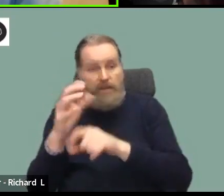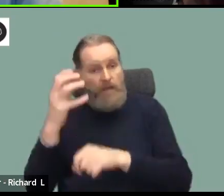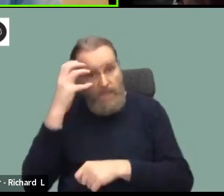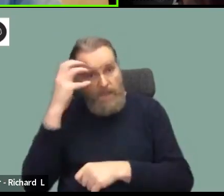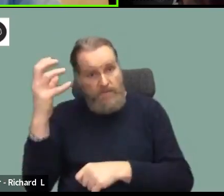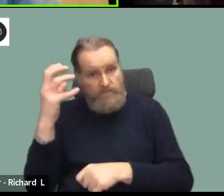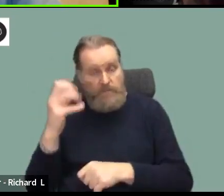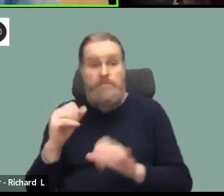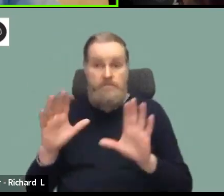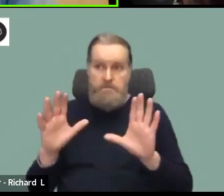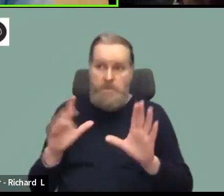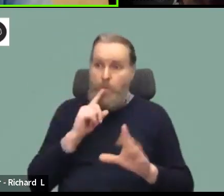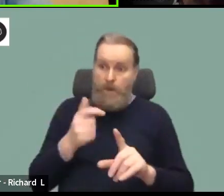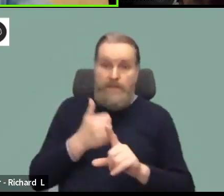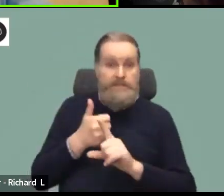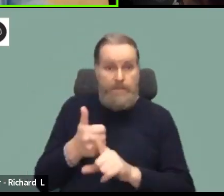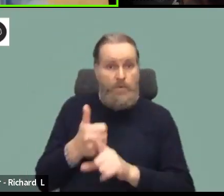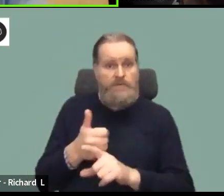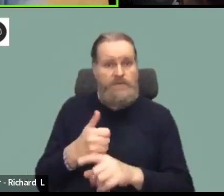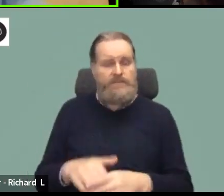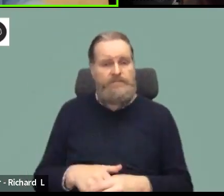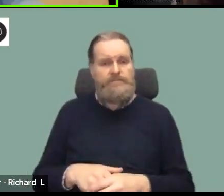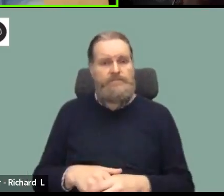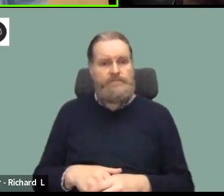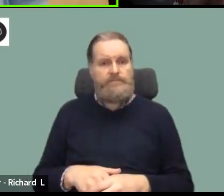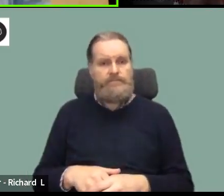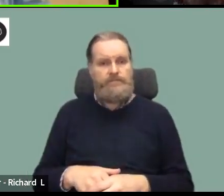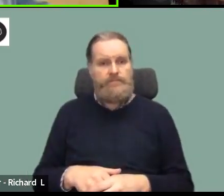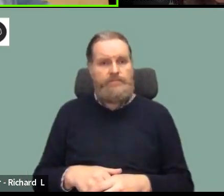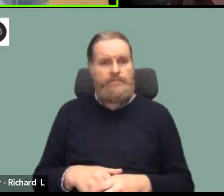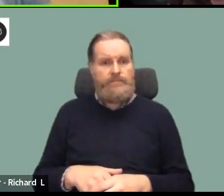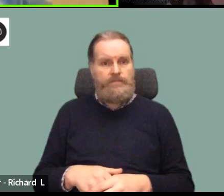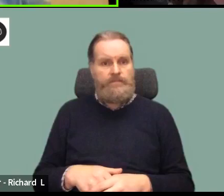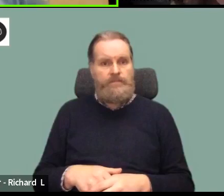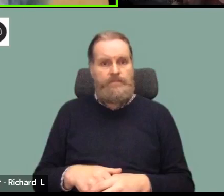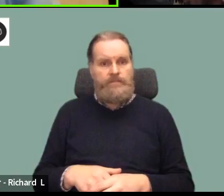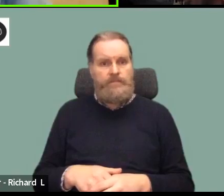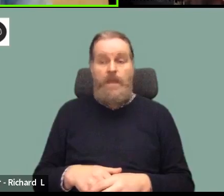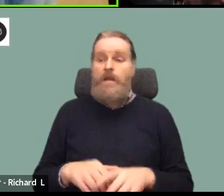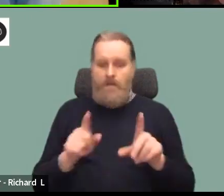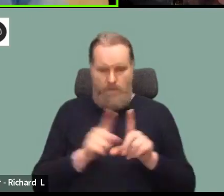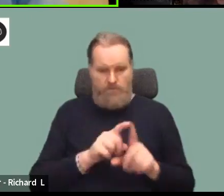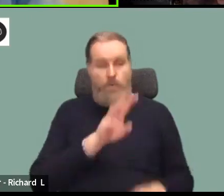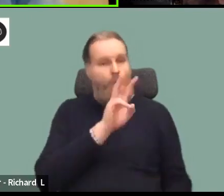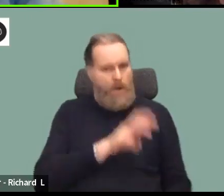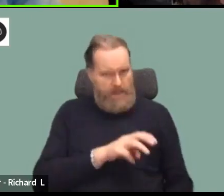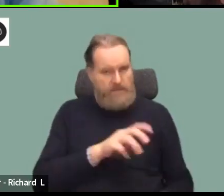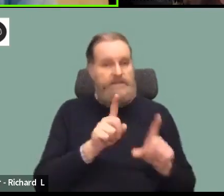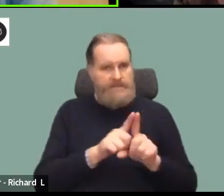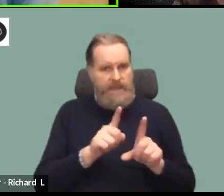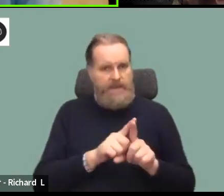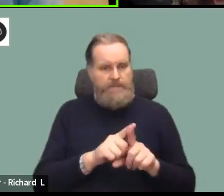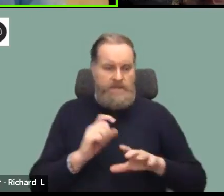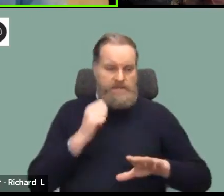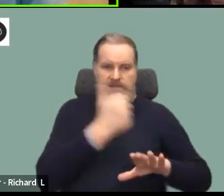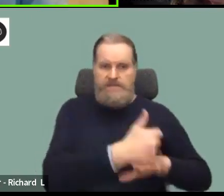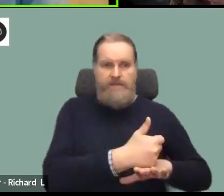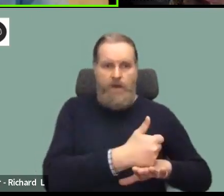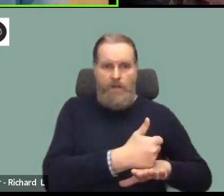on the scottish Government. We on the scottish Government, we will of course be wanting to support that Front so there is. that dimension in Scotland that dimension in Scotland, and similarly in wales, where they